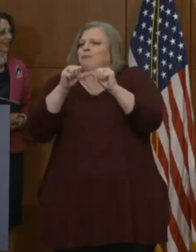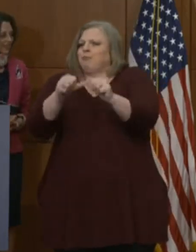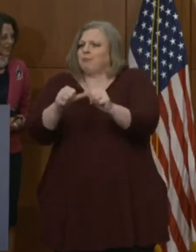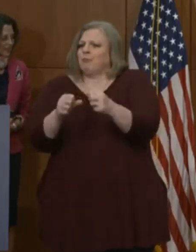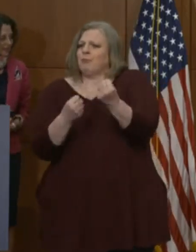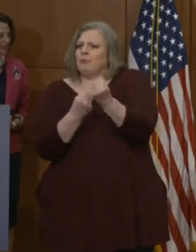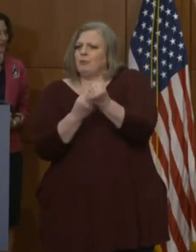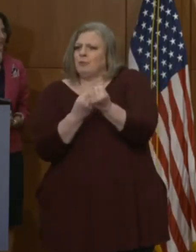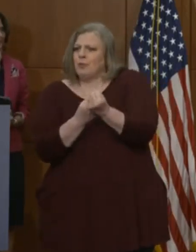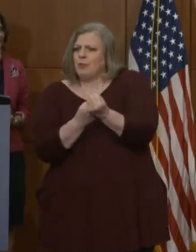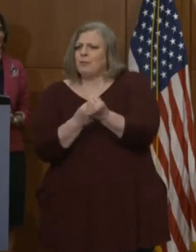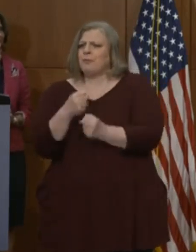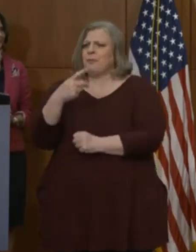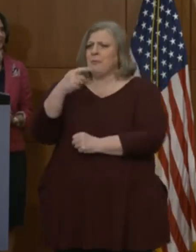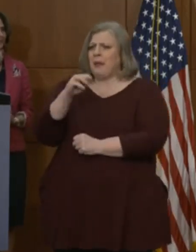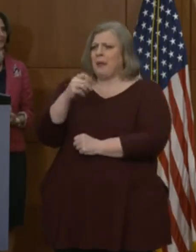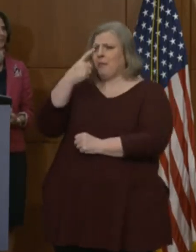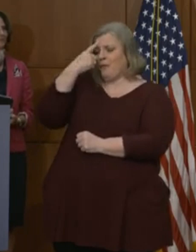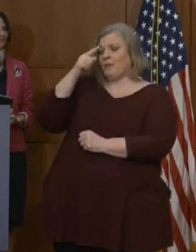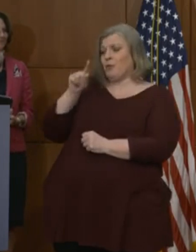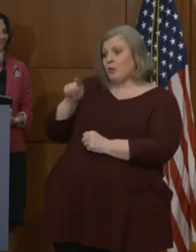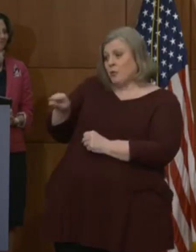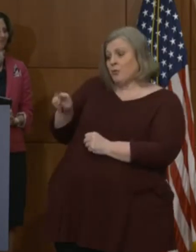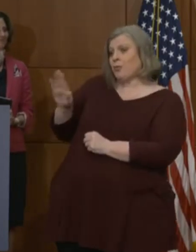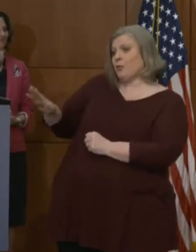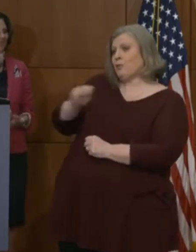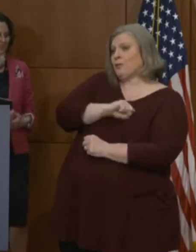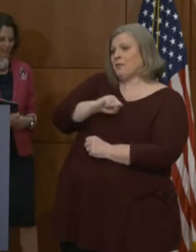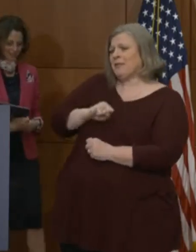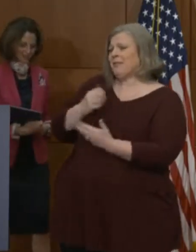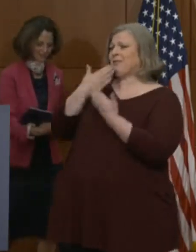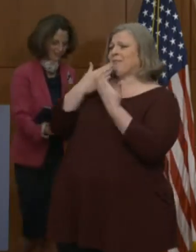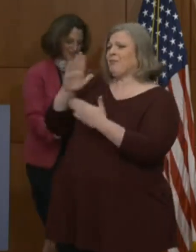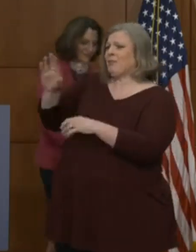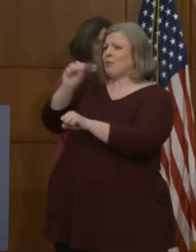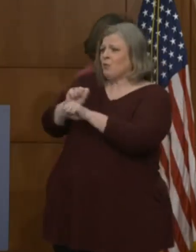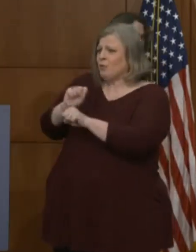TOP PRIORITY OF OURS SO PAM TO YOU AND YOUR STAFF I THANK YOU YOU AND YOUR STAFF I THANK YOU SO MUCH FOR ALL OF YOUR WORK-